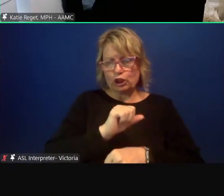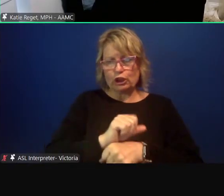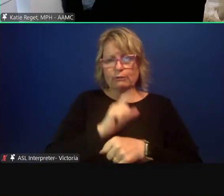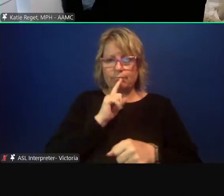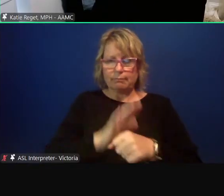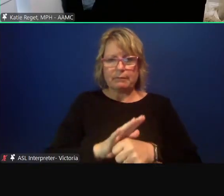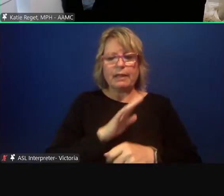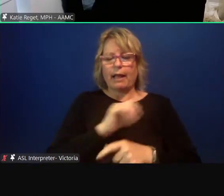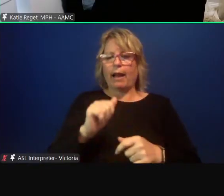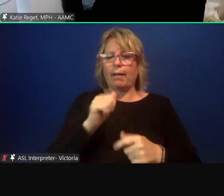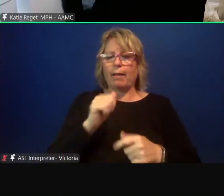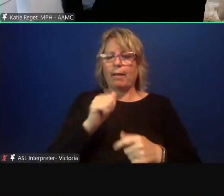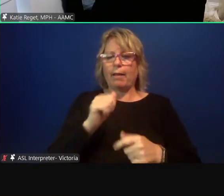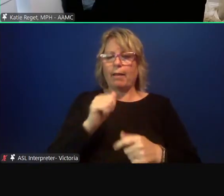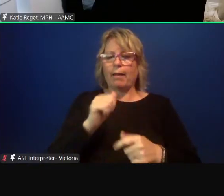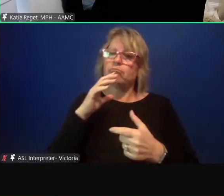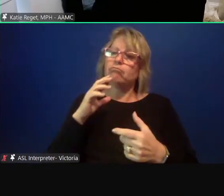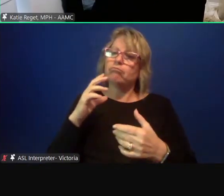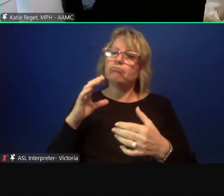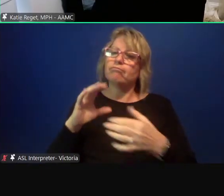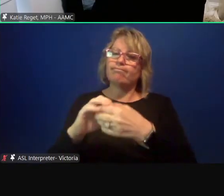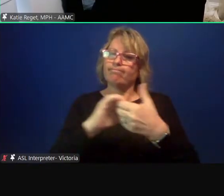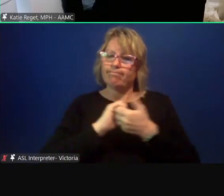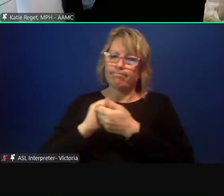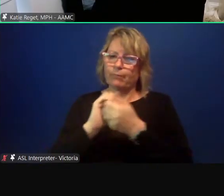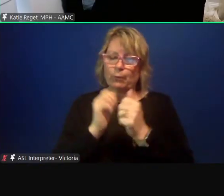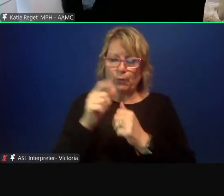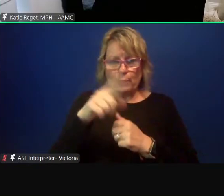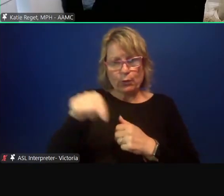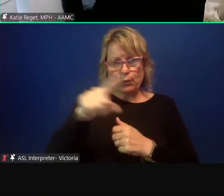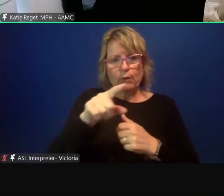with you. I've listed these for you today. Please take a second to reach out if you're